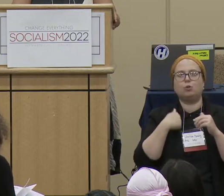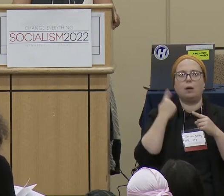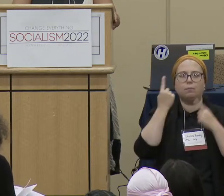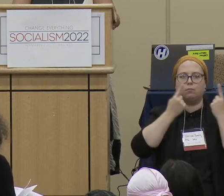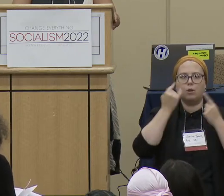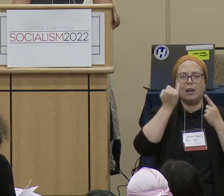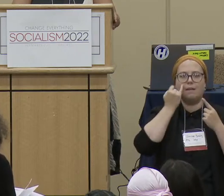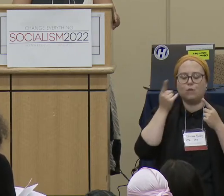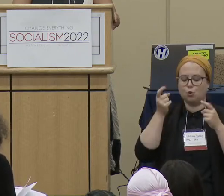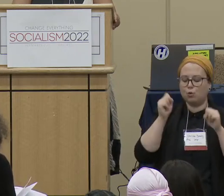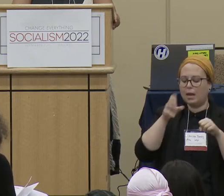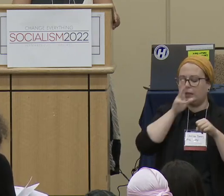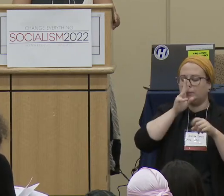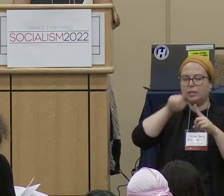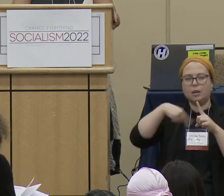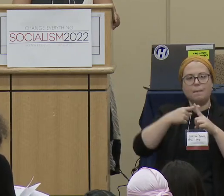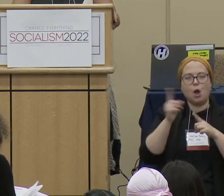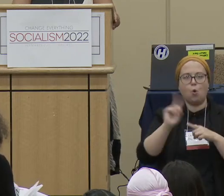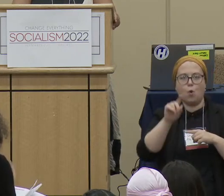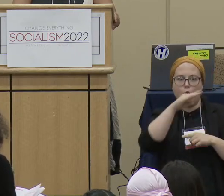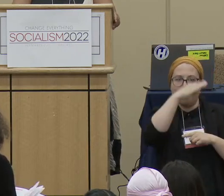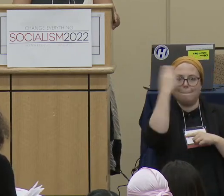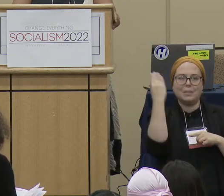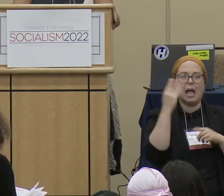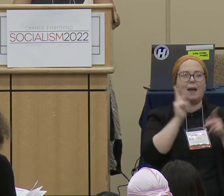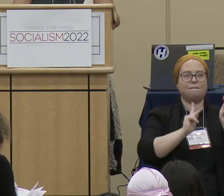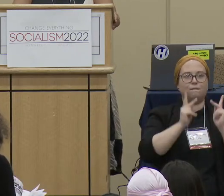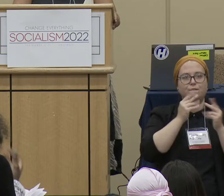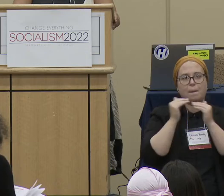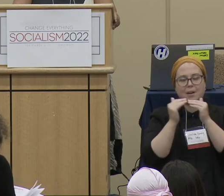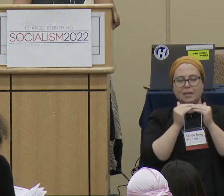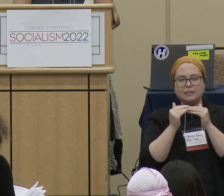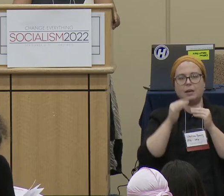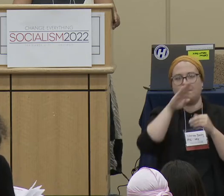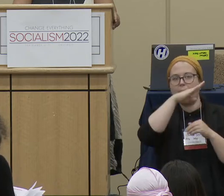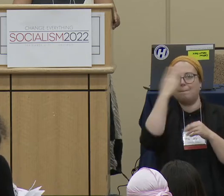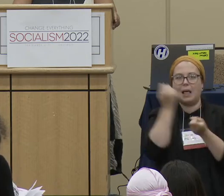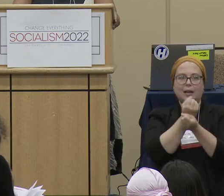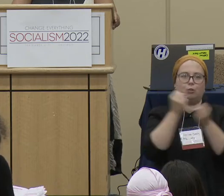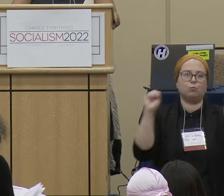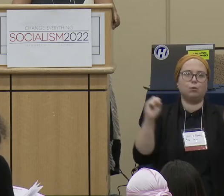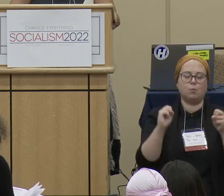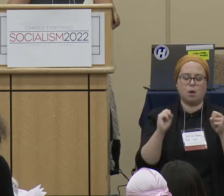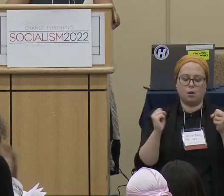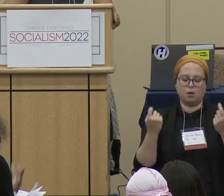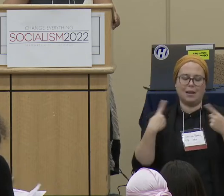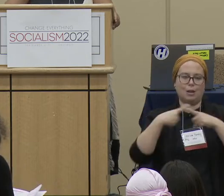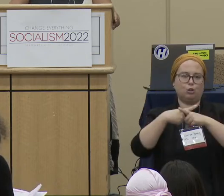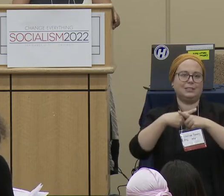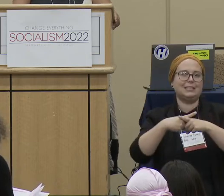could speak a little bit more on where Black feminist and